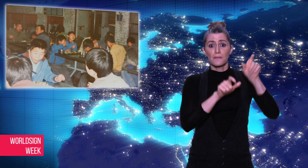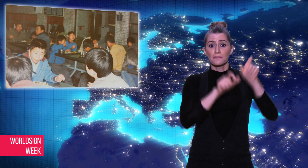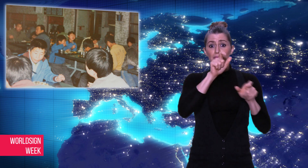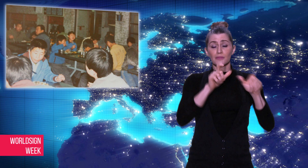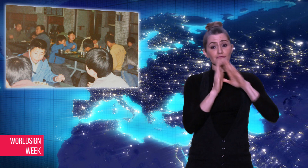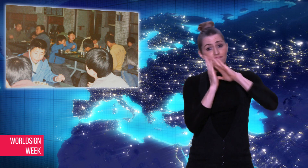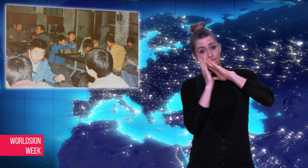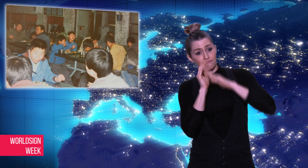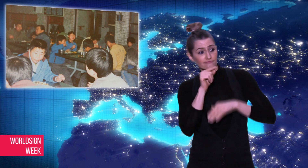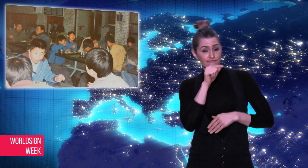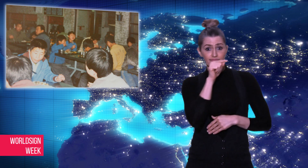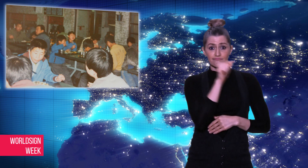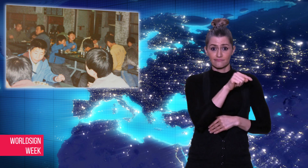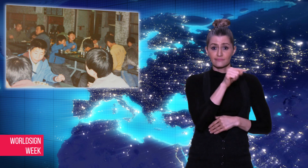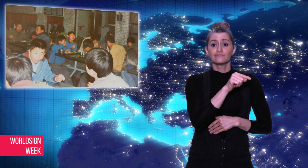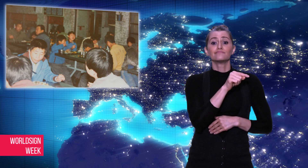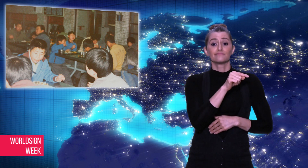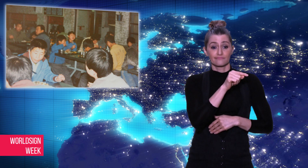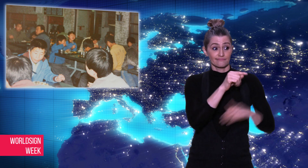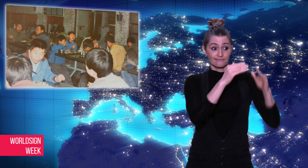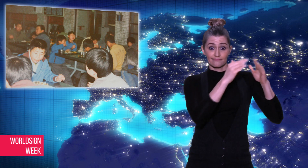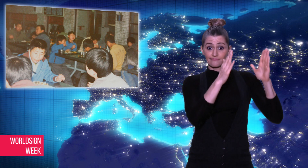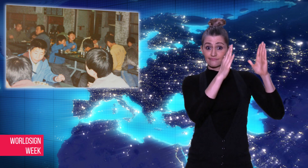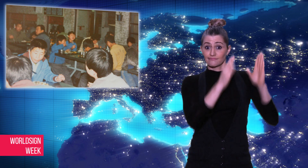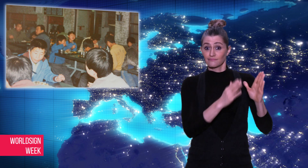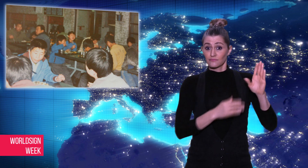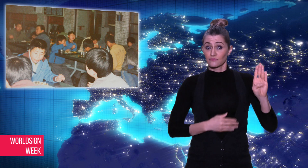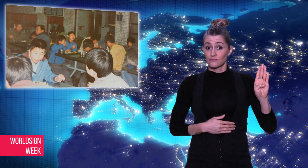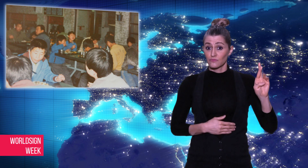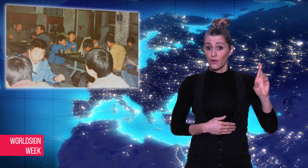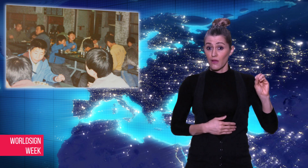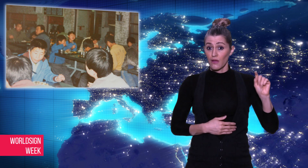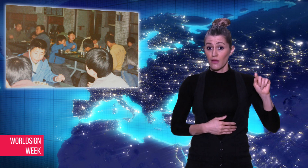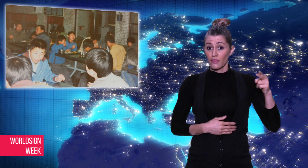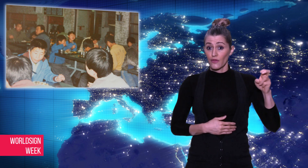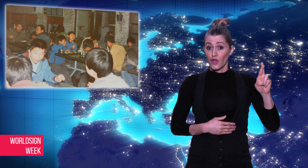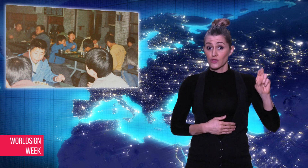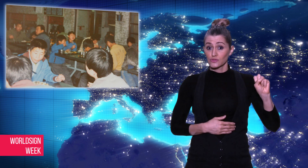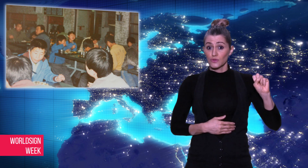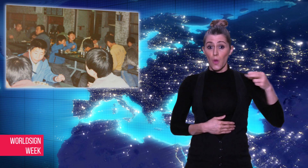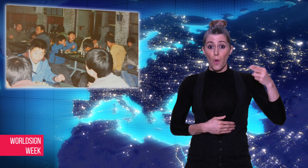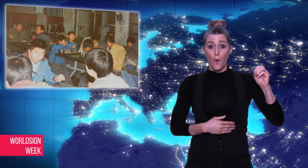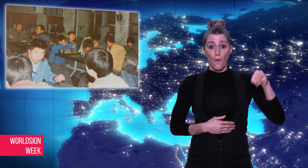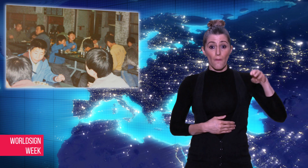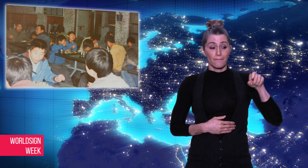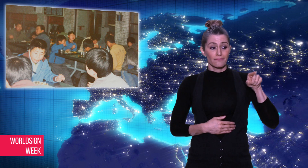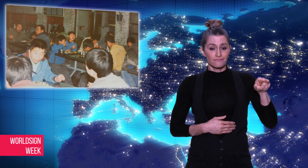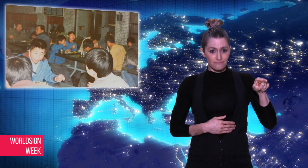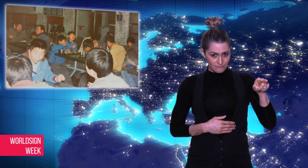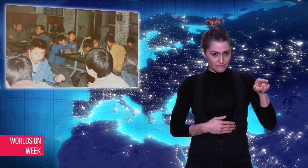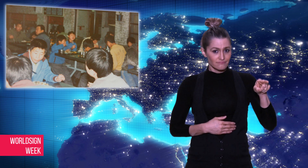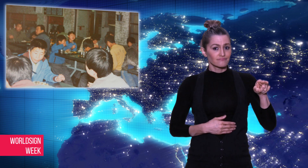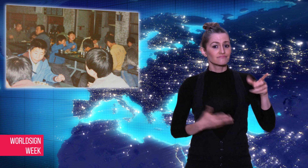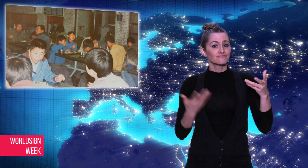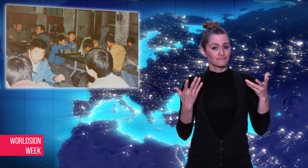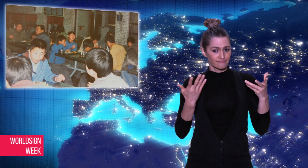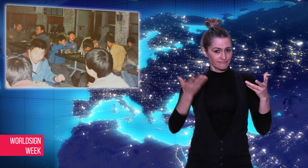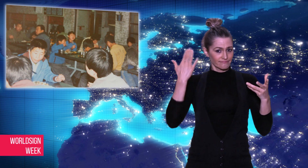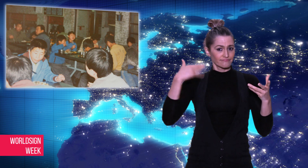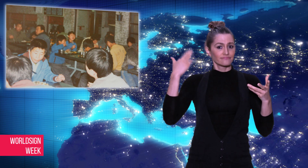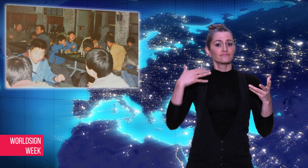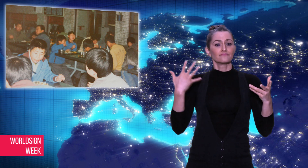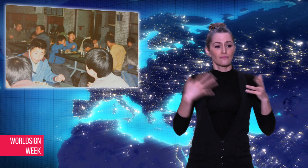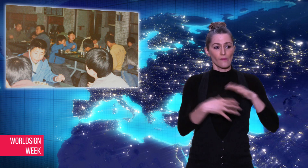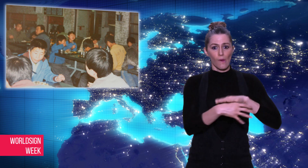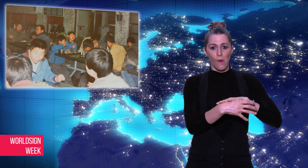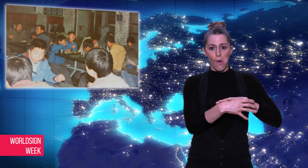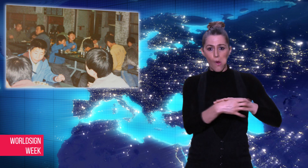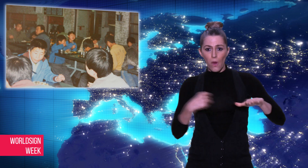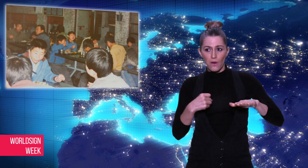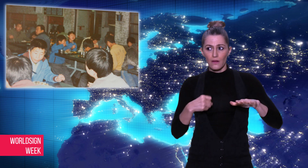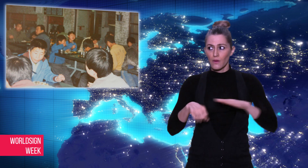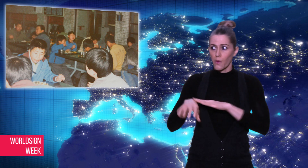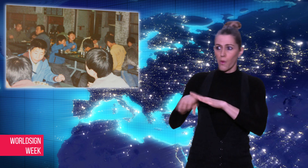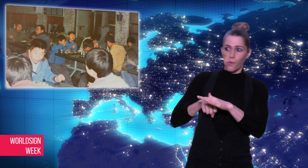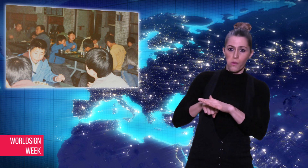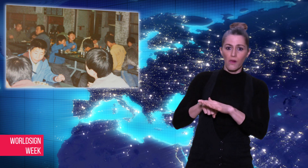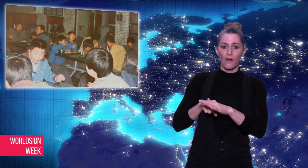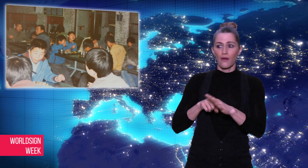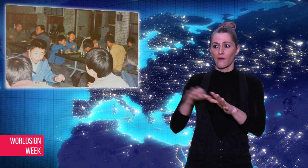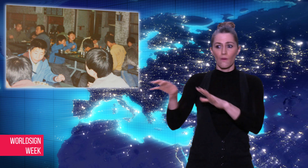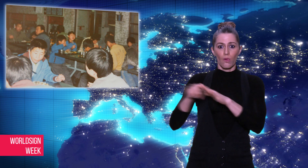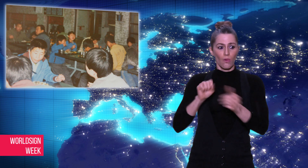had been kidnapping, enslaving, abusing, raping,